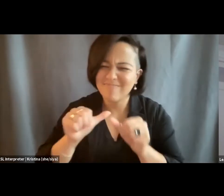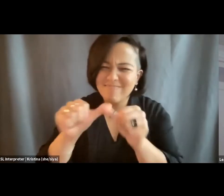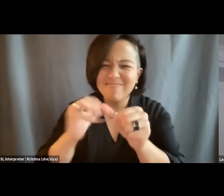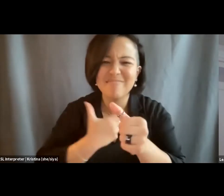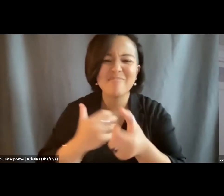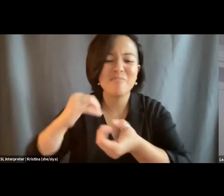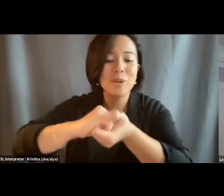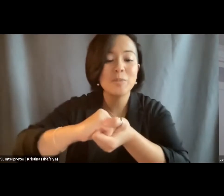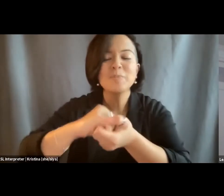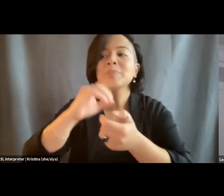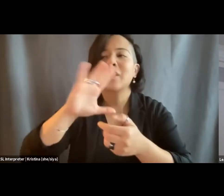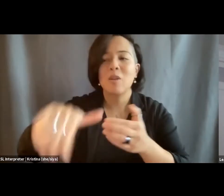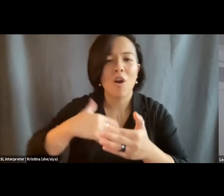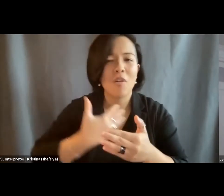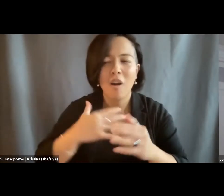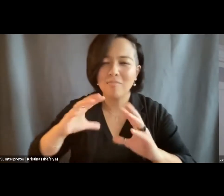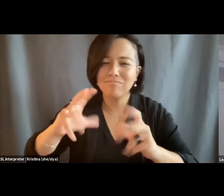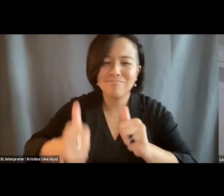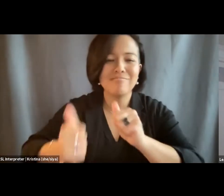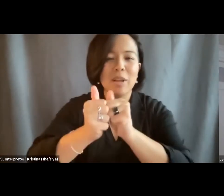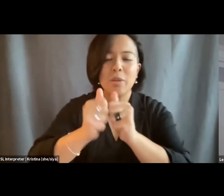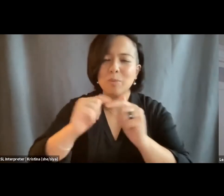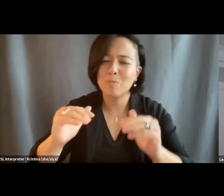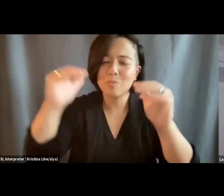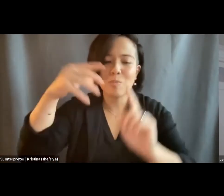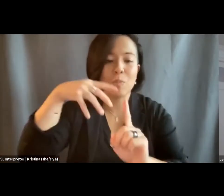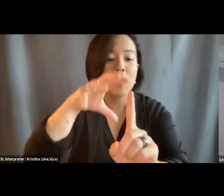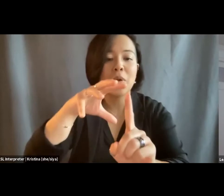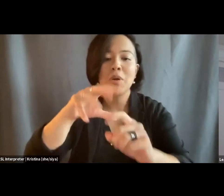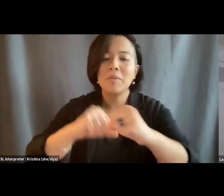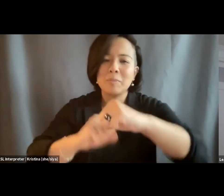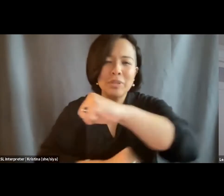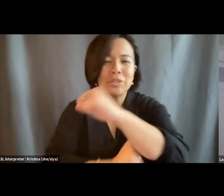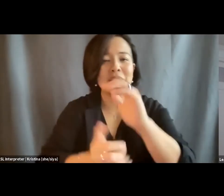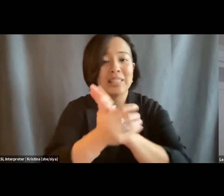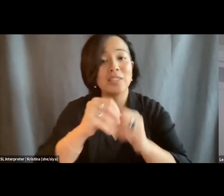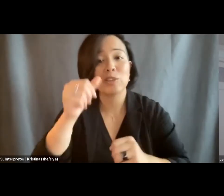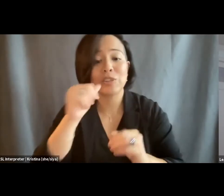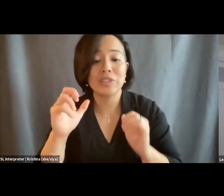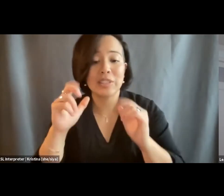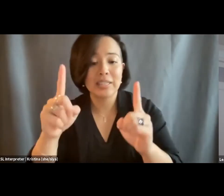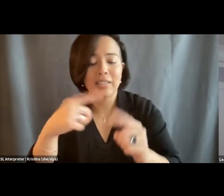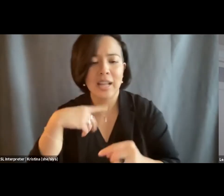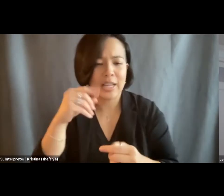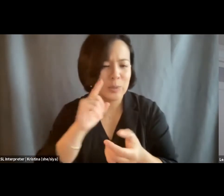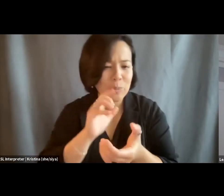education. I do believe that I have a PowerPoint